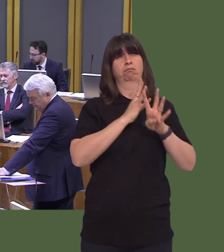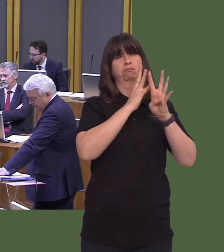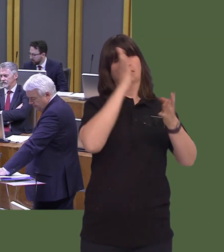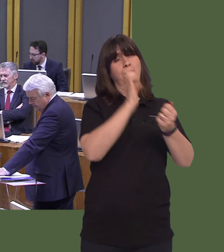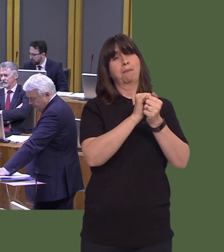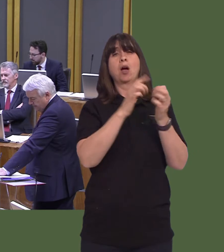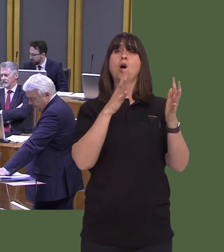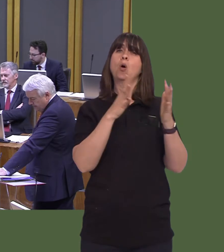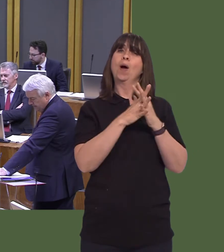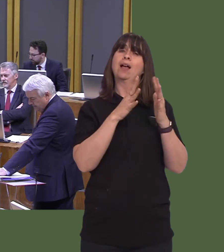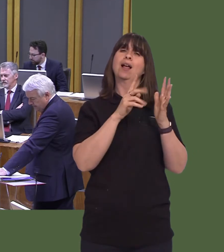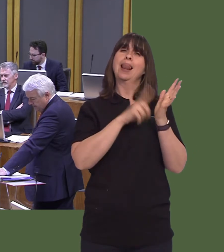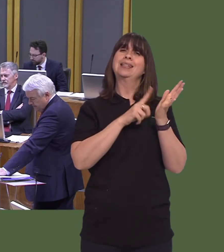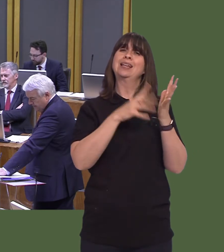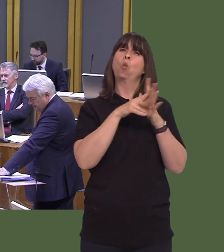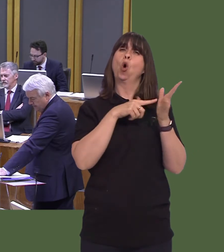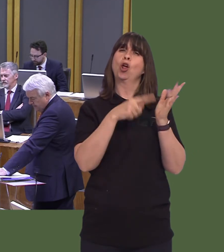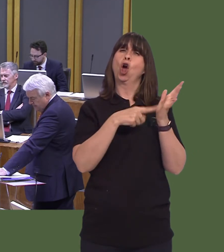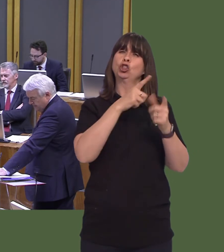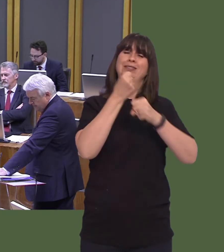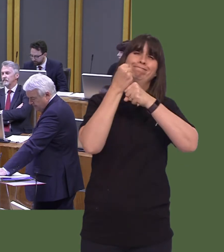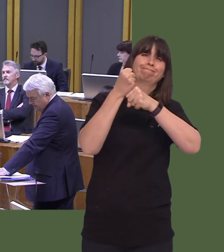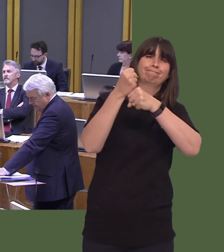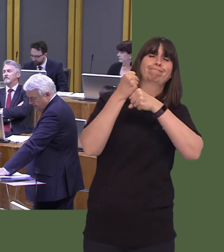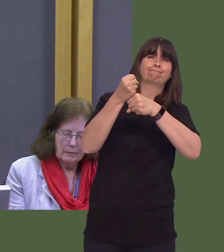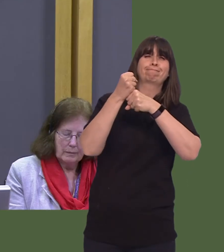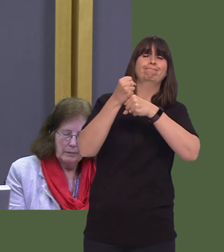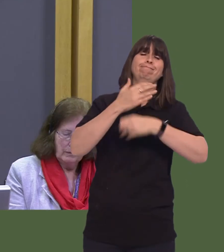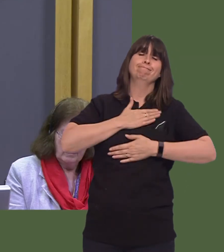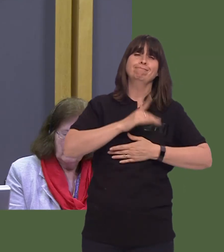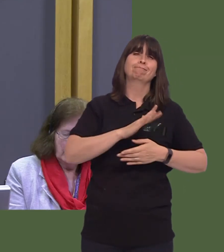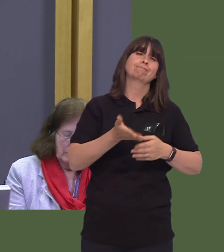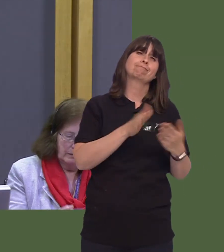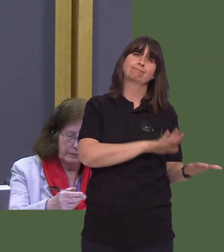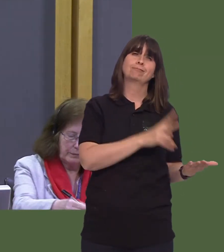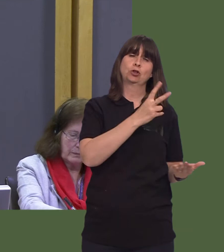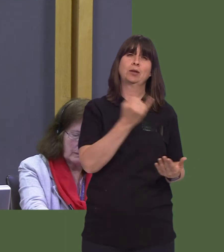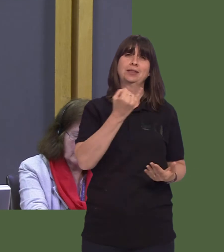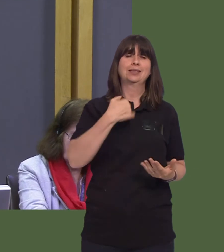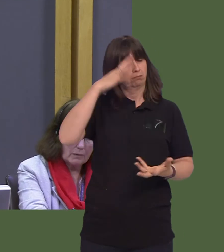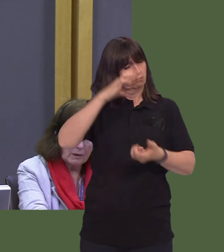Barry, who was a tireless campaigner on ovarian cancer who sadly passed away in 2016.